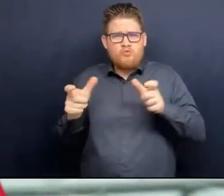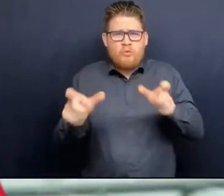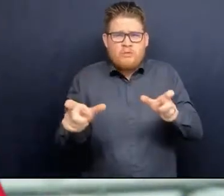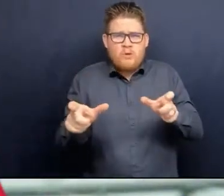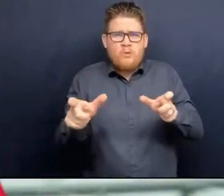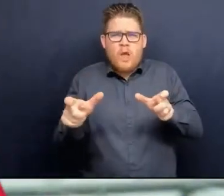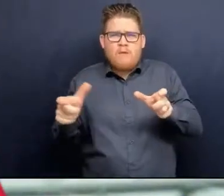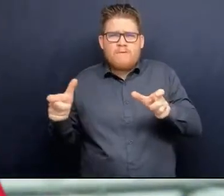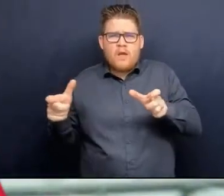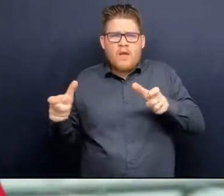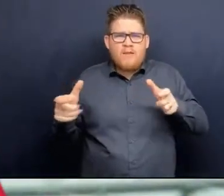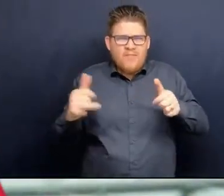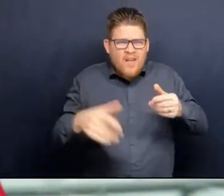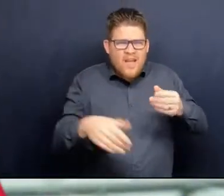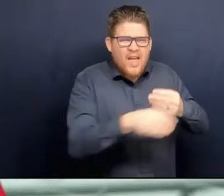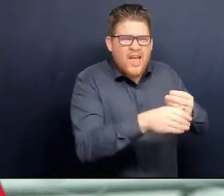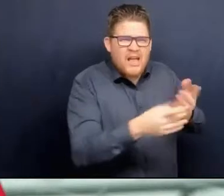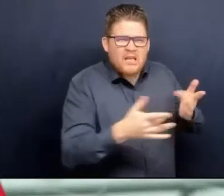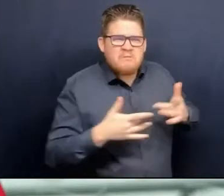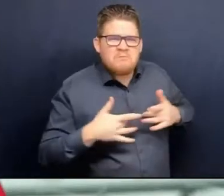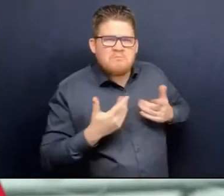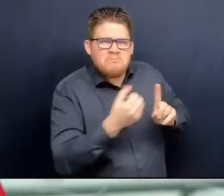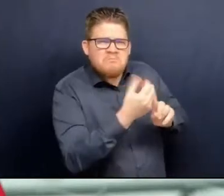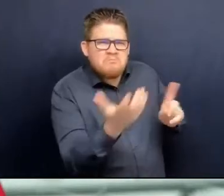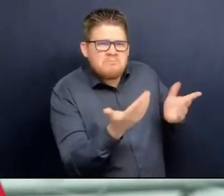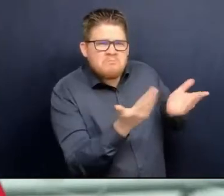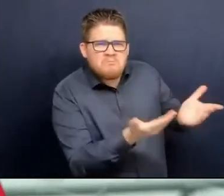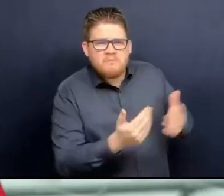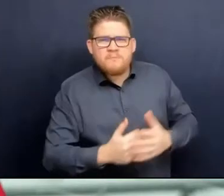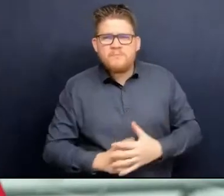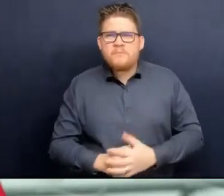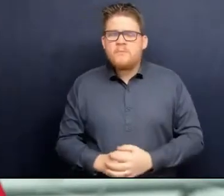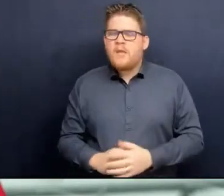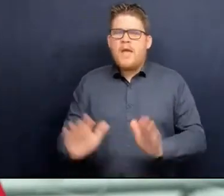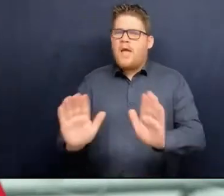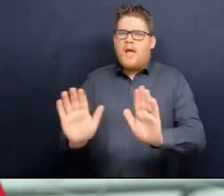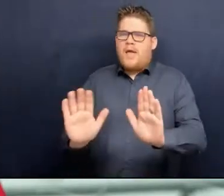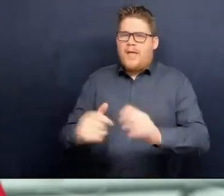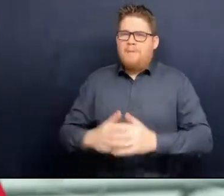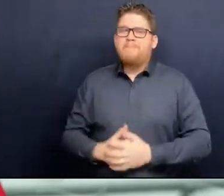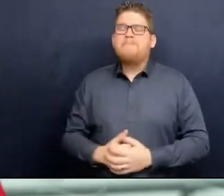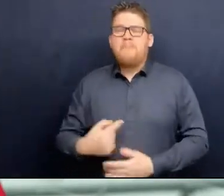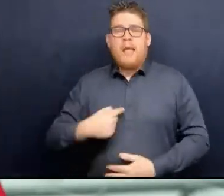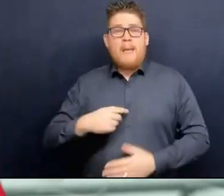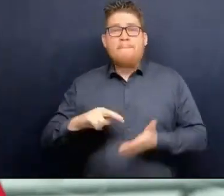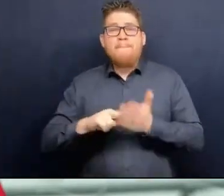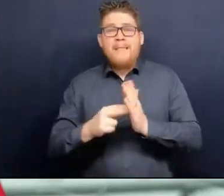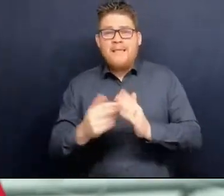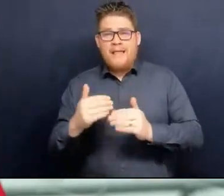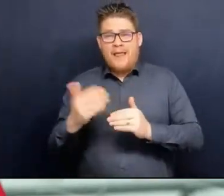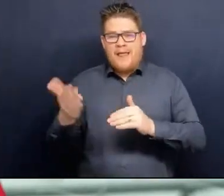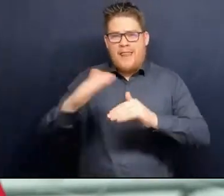saying? There little bit earlier. No I was talking about